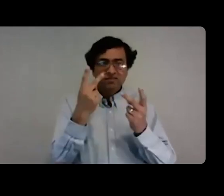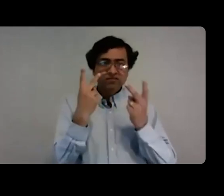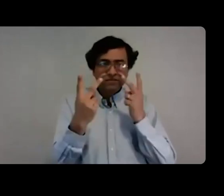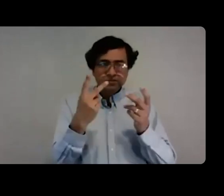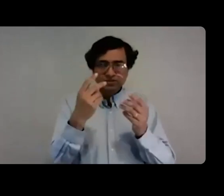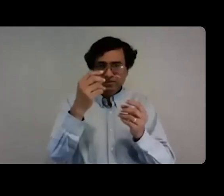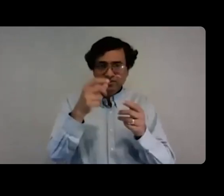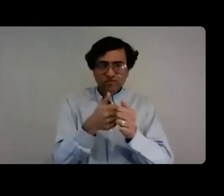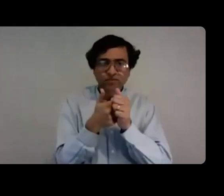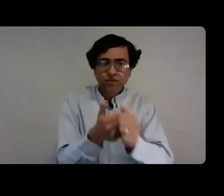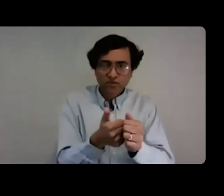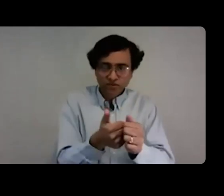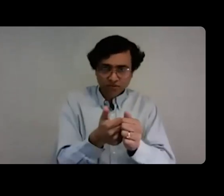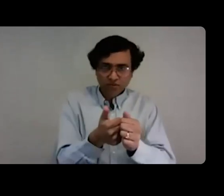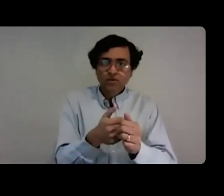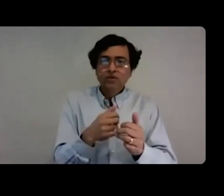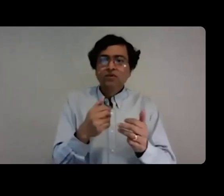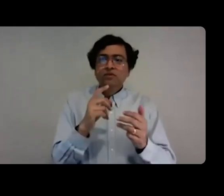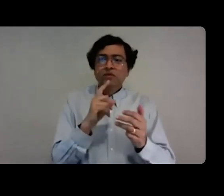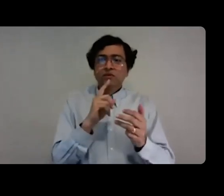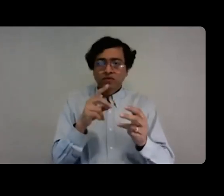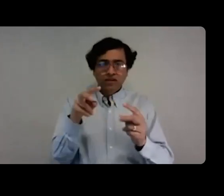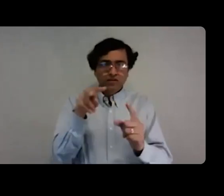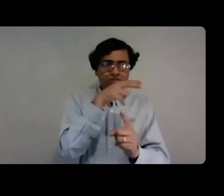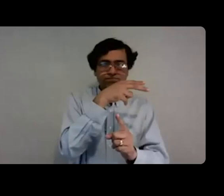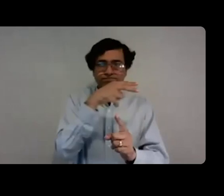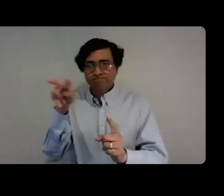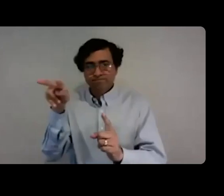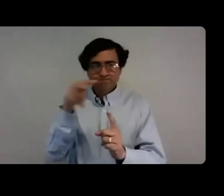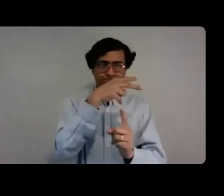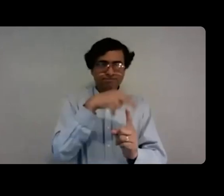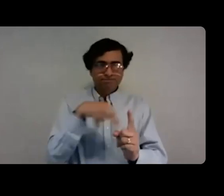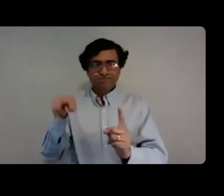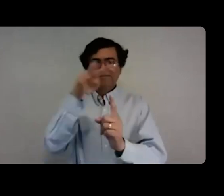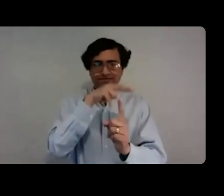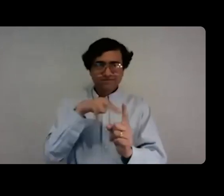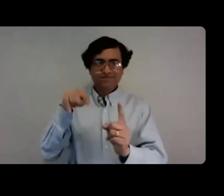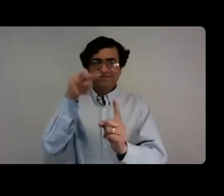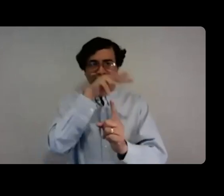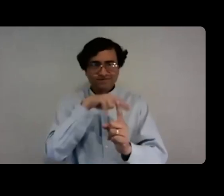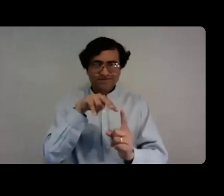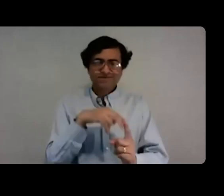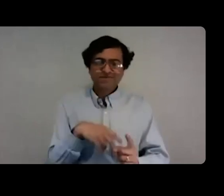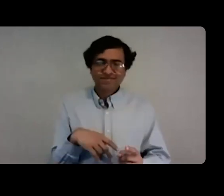distraction, that they can at least eliminate one of the sources of visual distraction